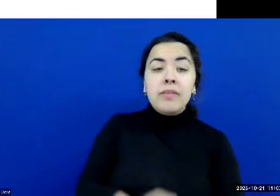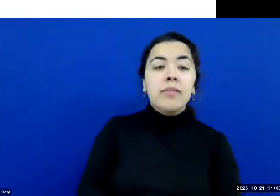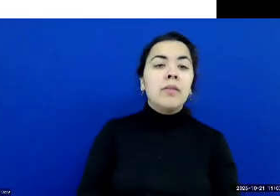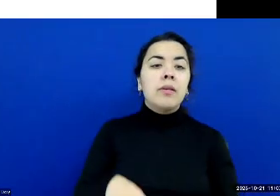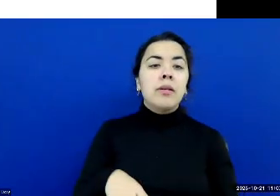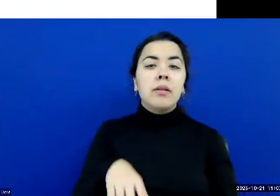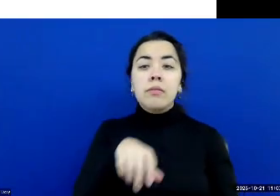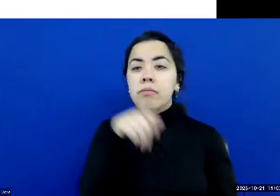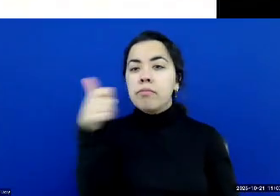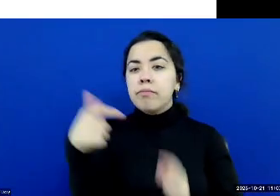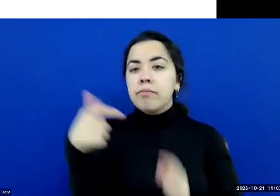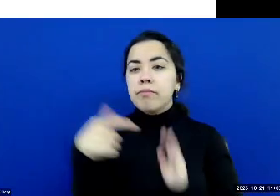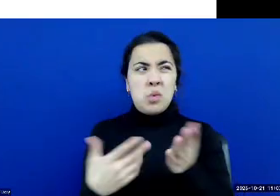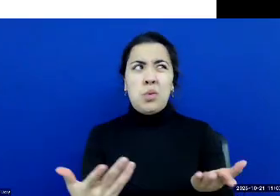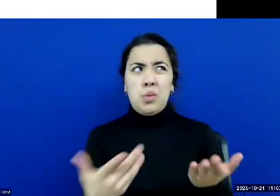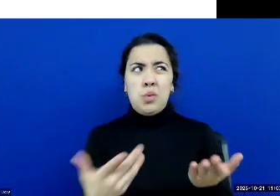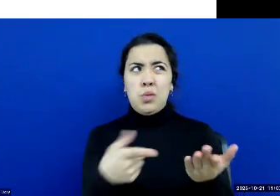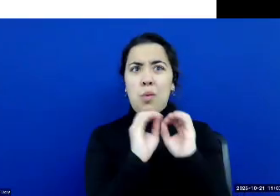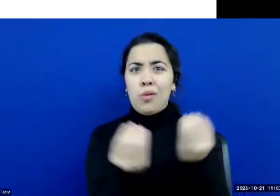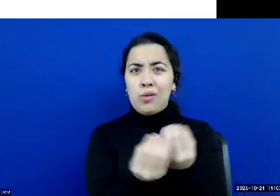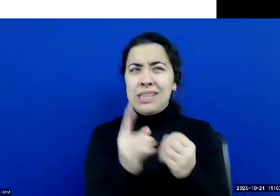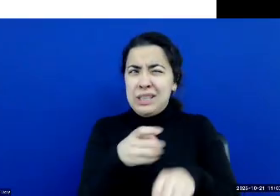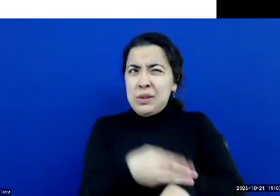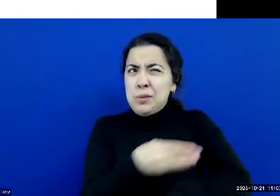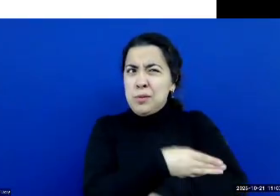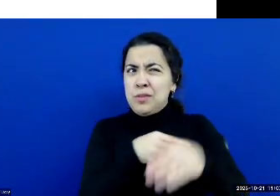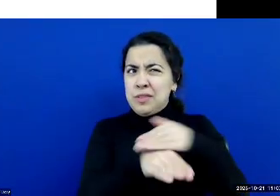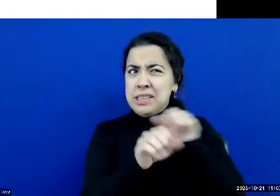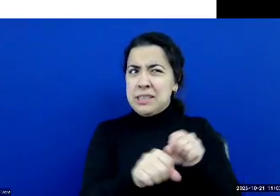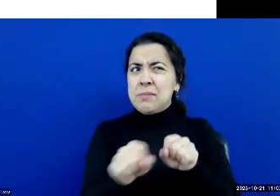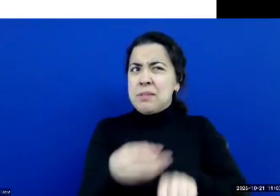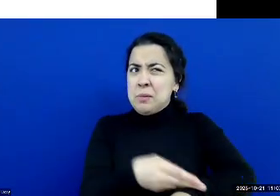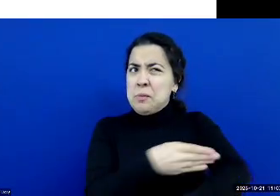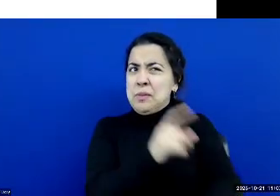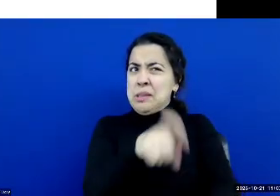Kathleen DeForest: We may be saying things like, oh, our organization needs to be more accessible.